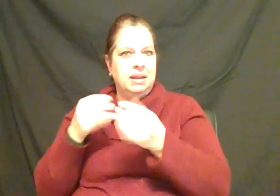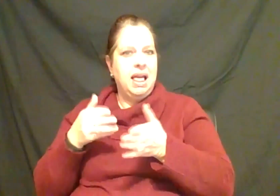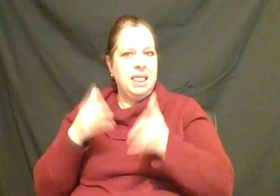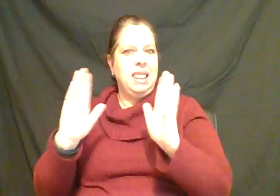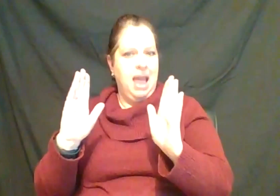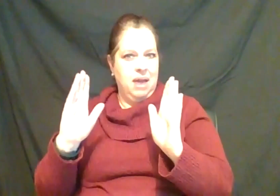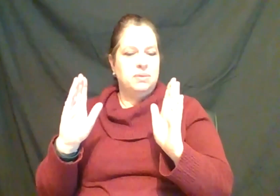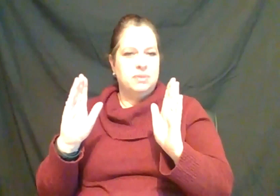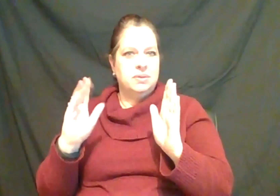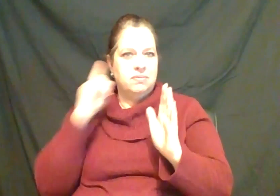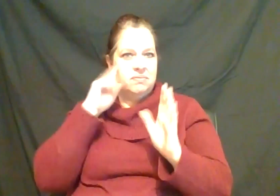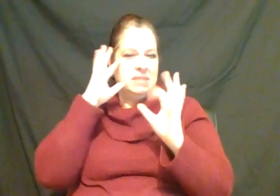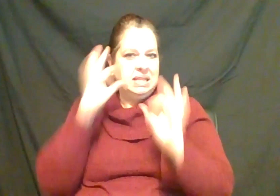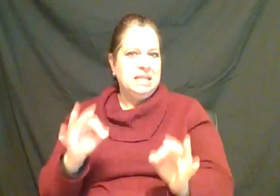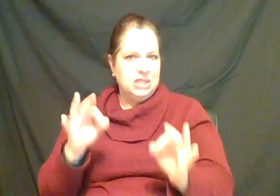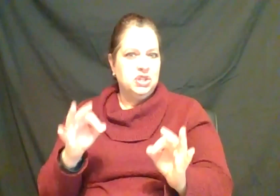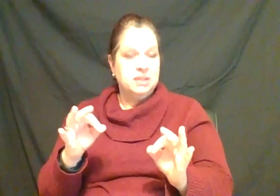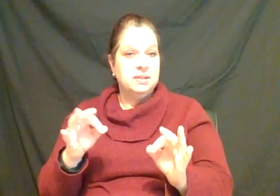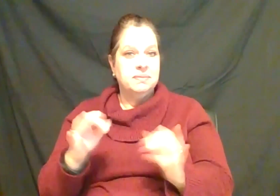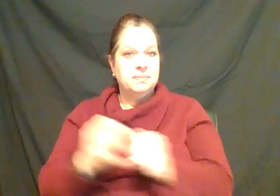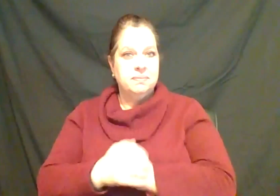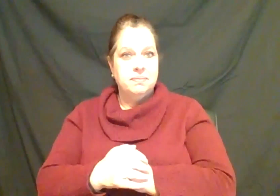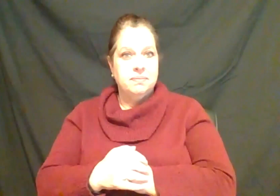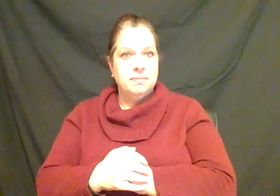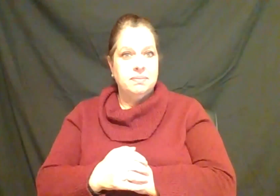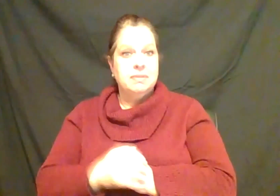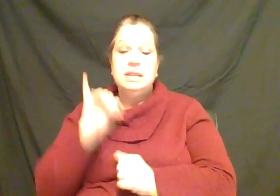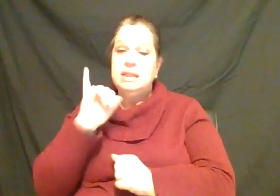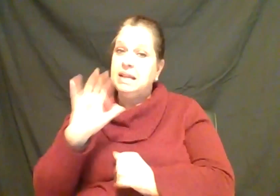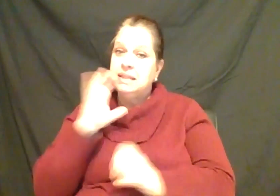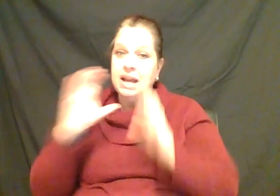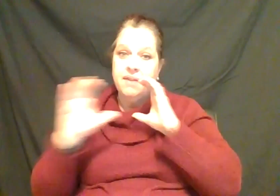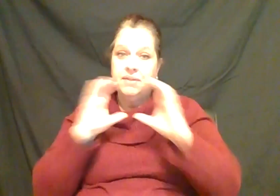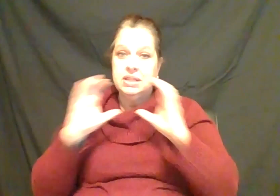make those decisions again that's a conversation we'd want to have with the school counselor